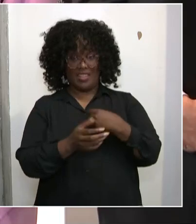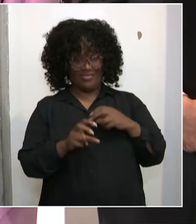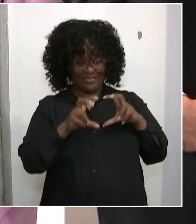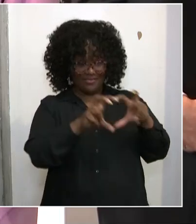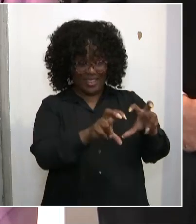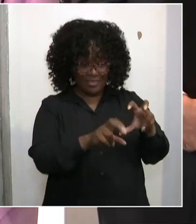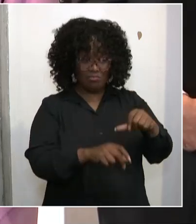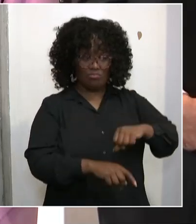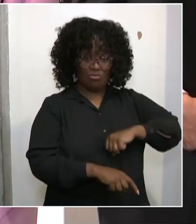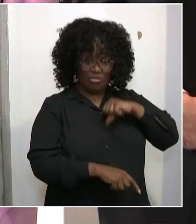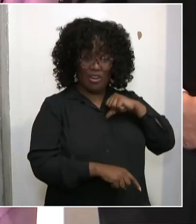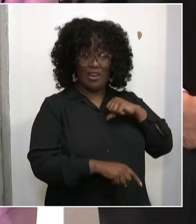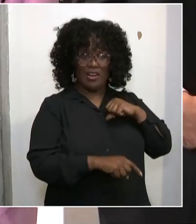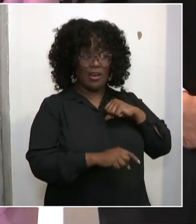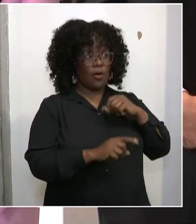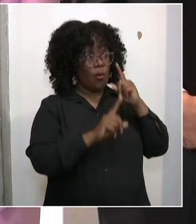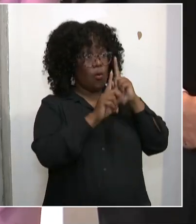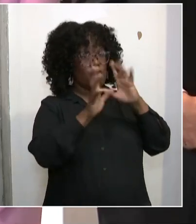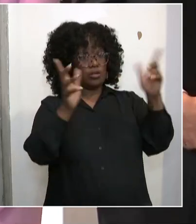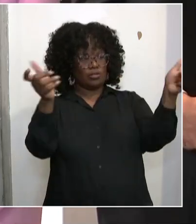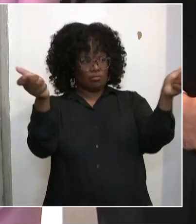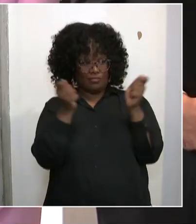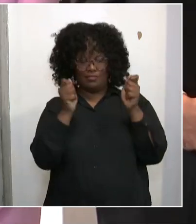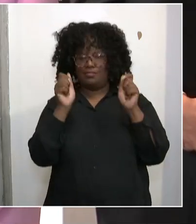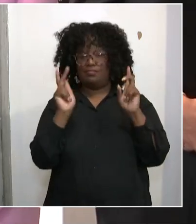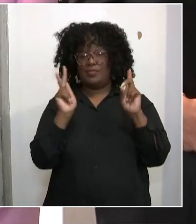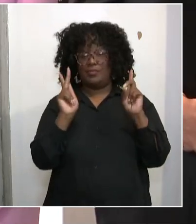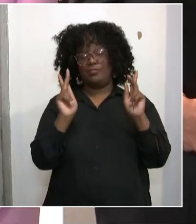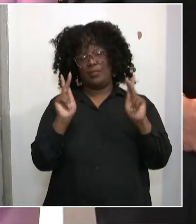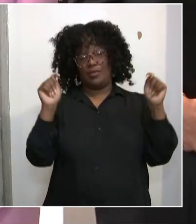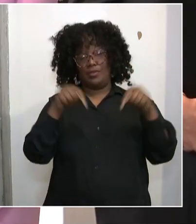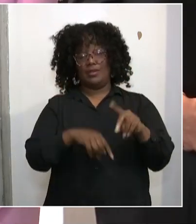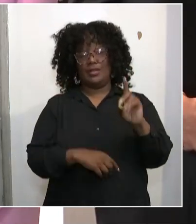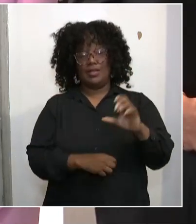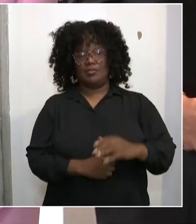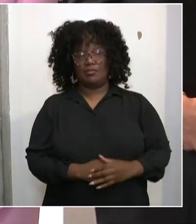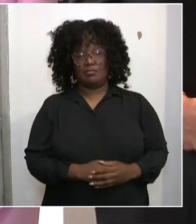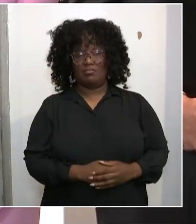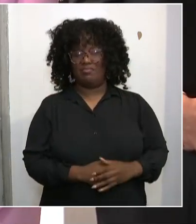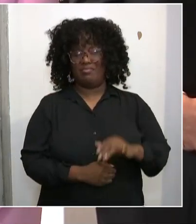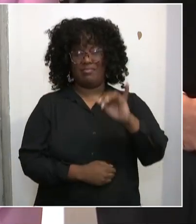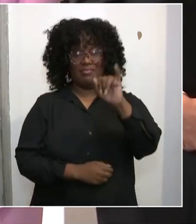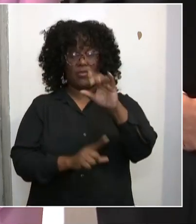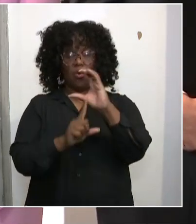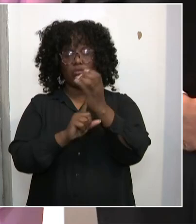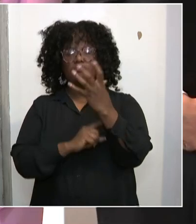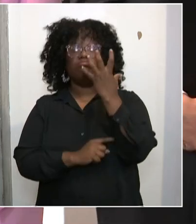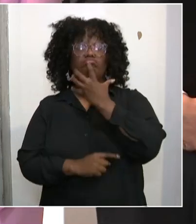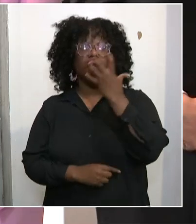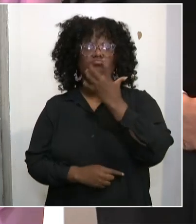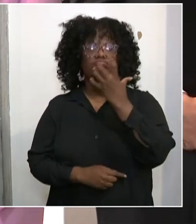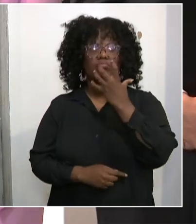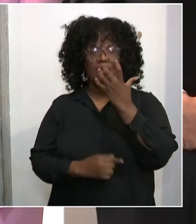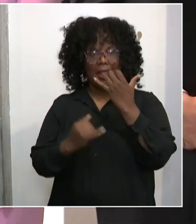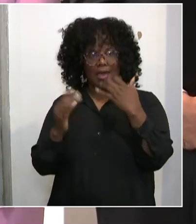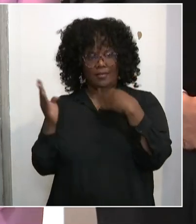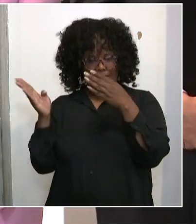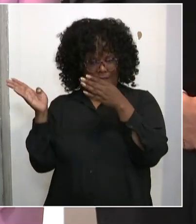uh, DC. Now I'm, I'm not talking about the cultural aspects right now. I'm talking about the dollars and cents aspects, uh, and so, uh,